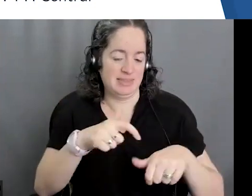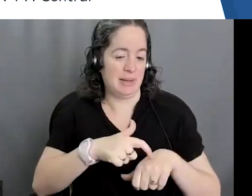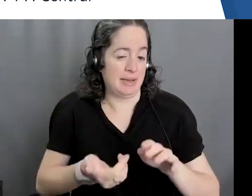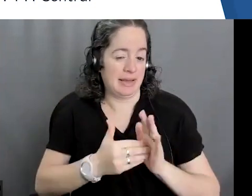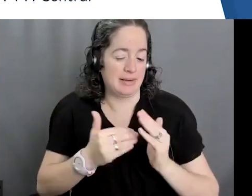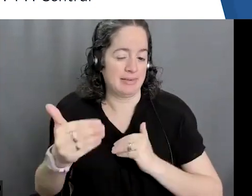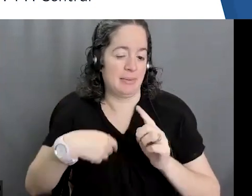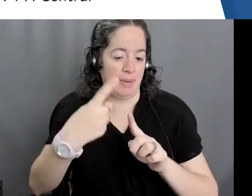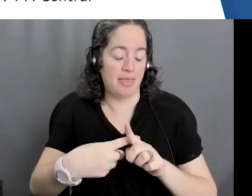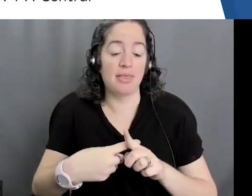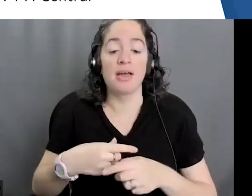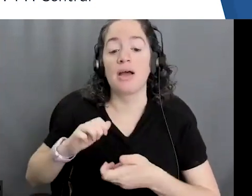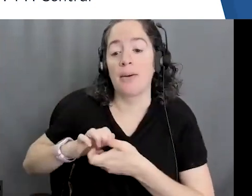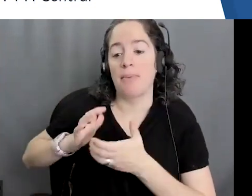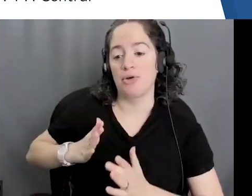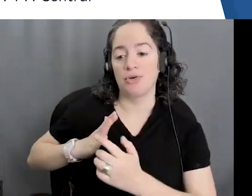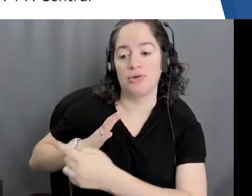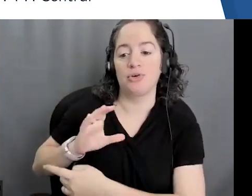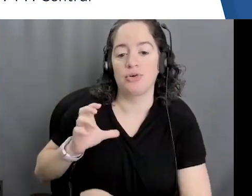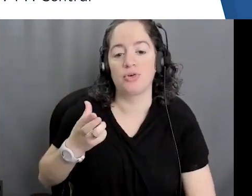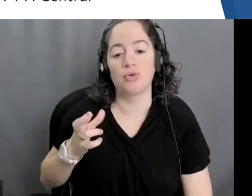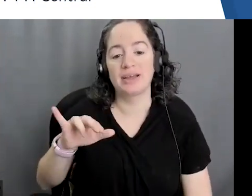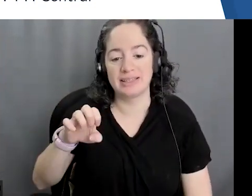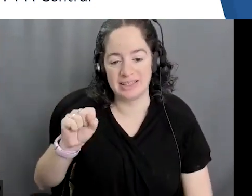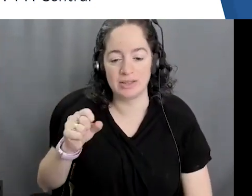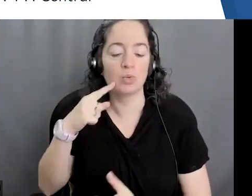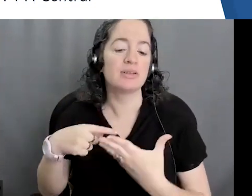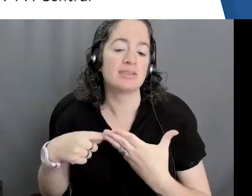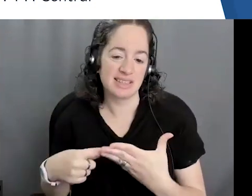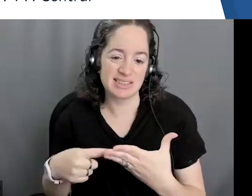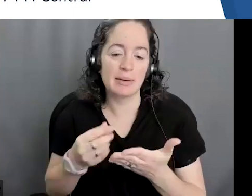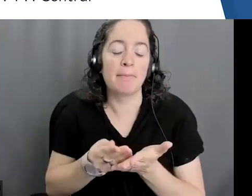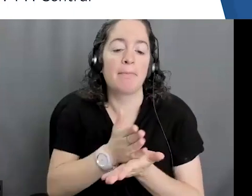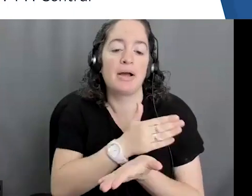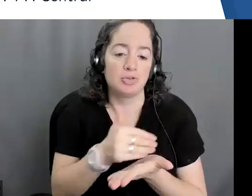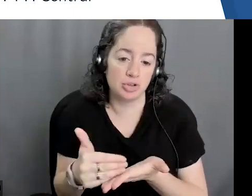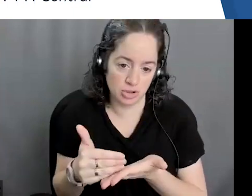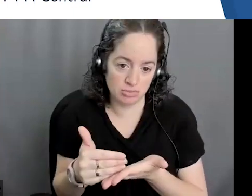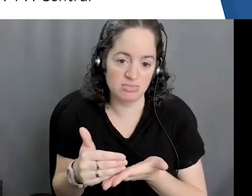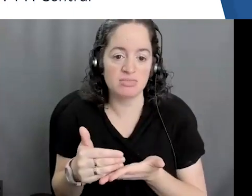my partner Chris will be speaking about how to accurately budget for accessibility. If you're interested in budgeting